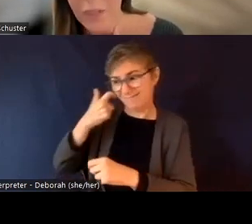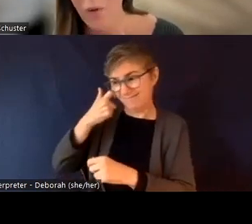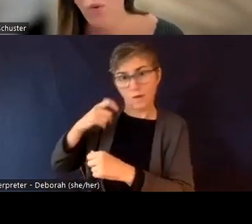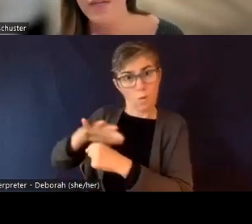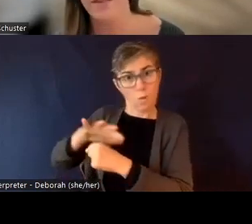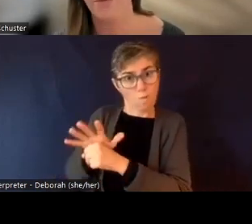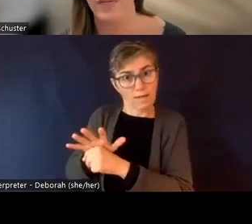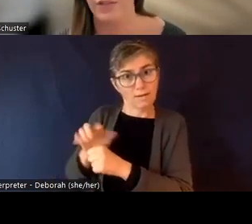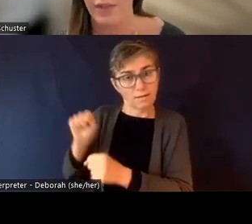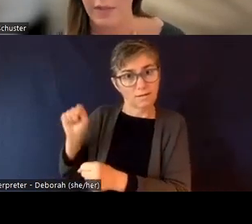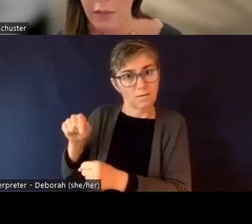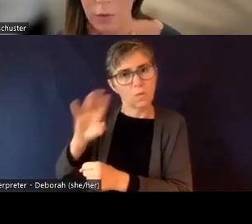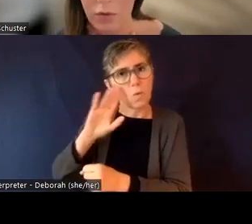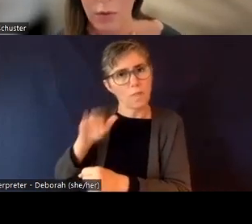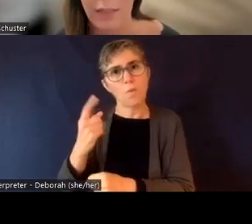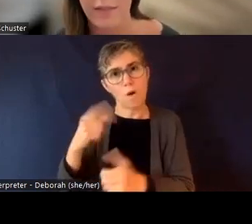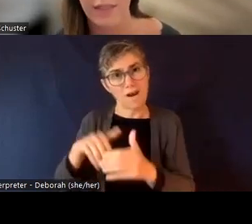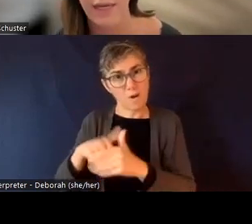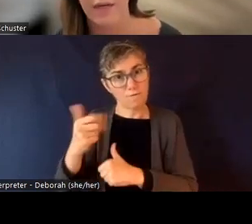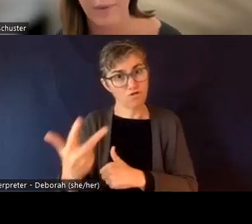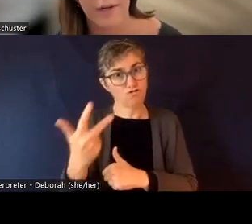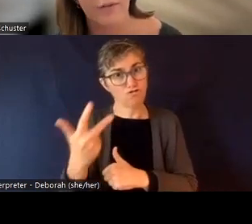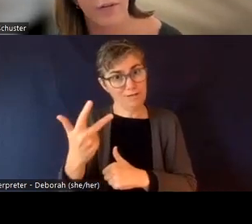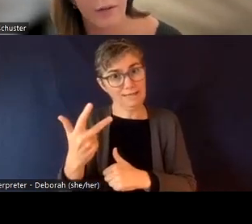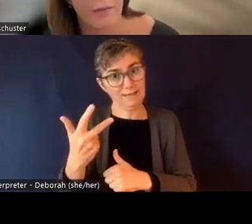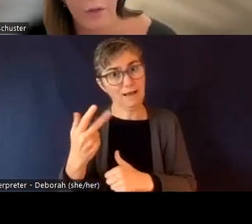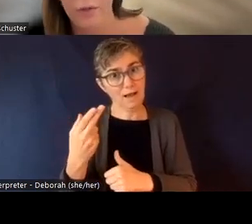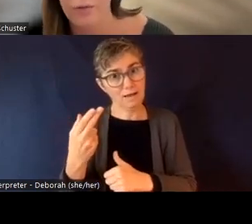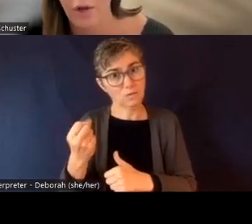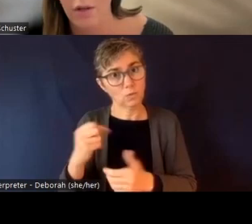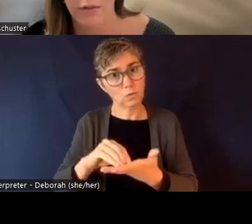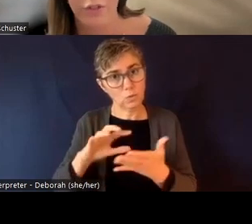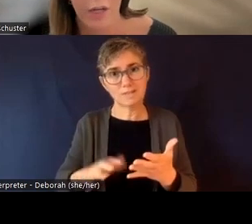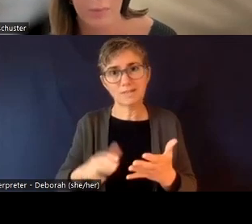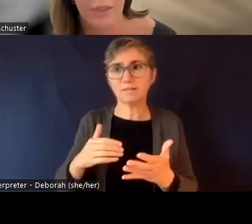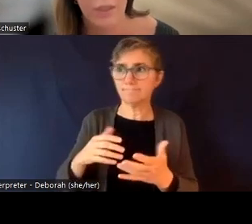about one in three US high school students had a parent or caregiver who lost their job,